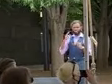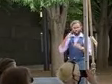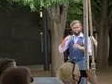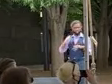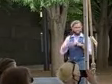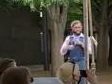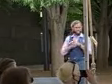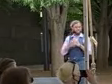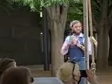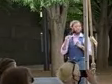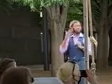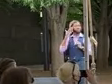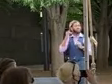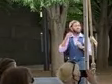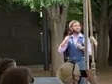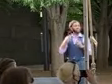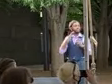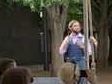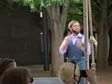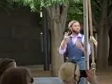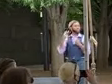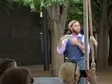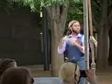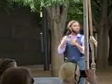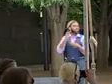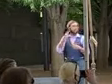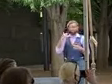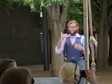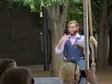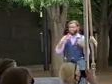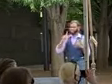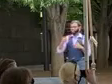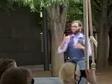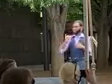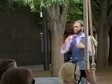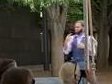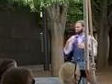And suddenly because of this memorial, having a disability was something to take pride in,